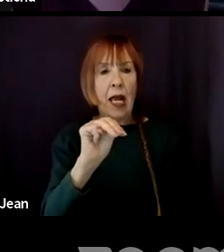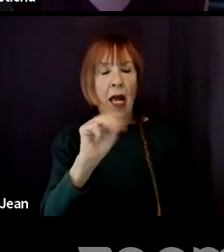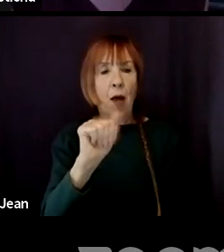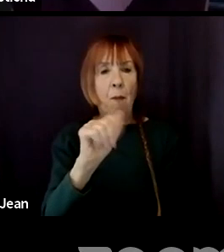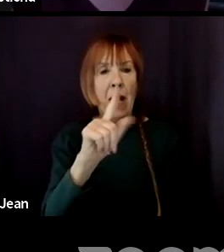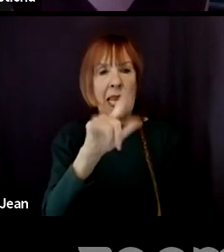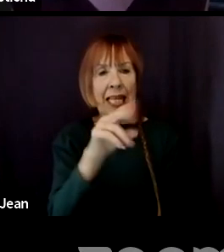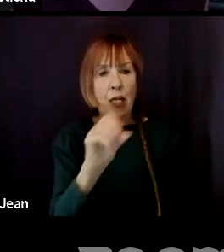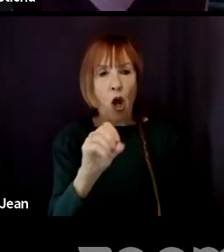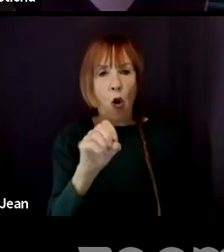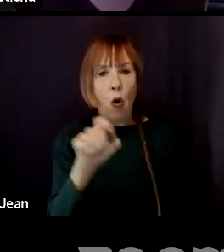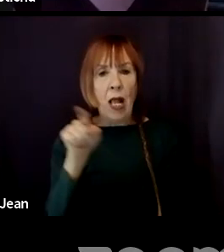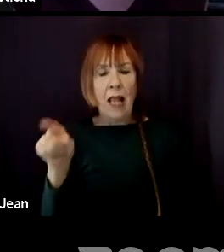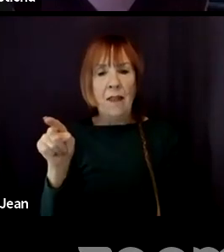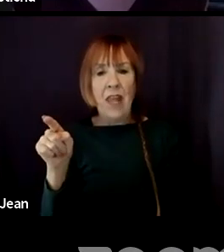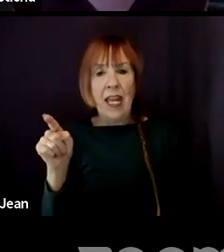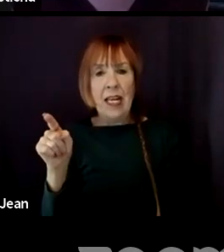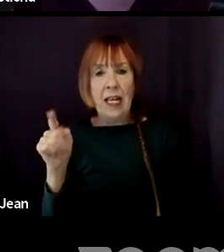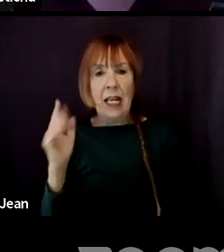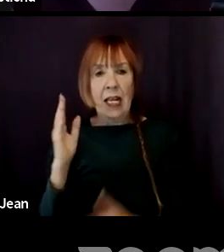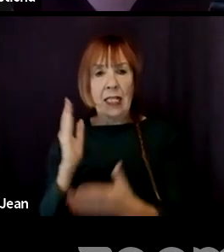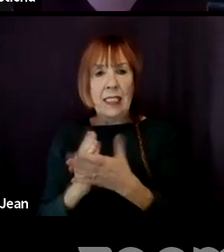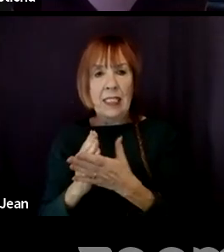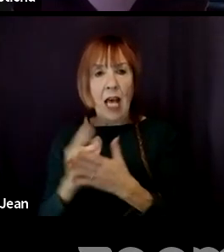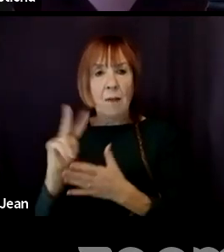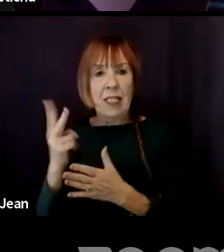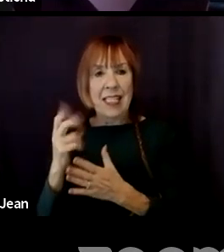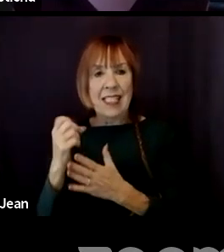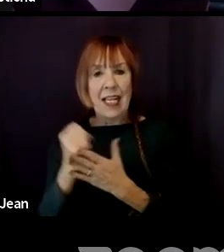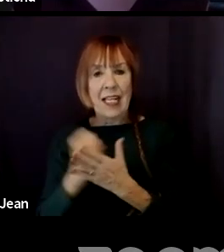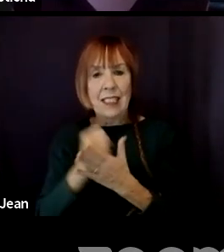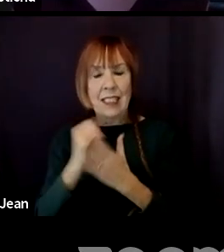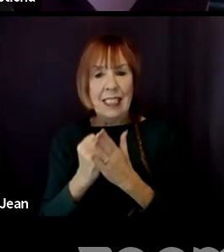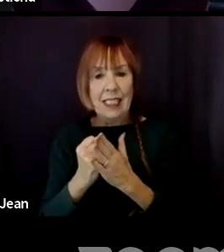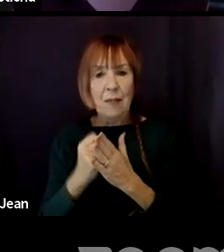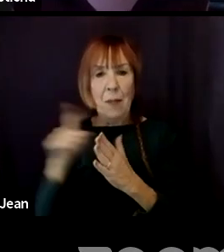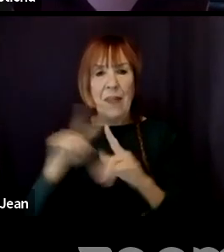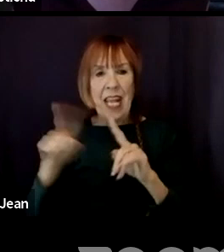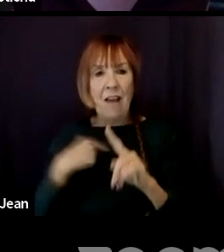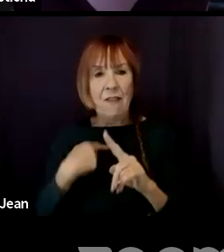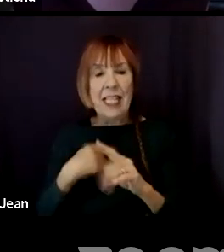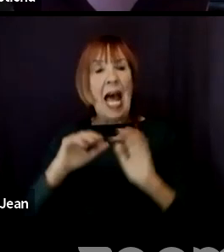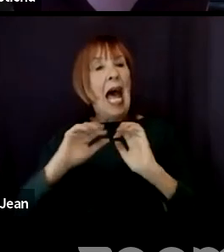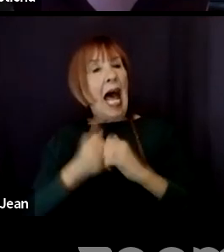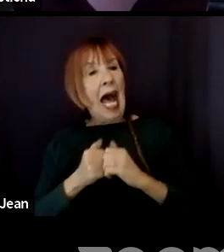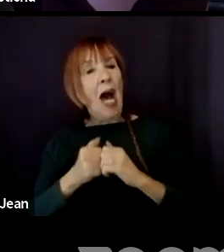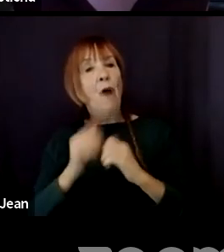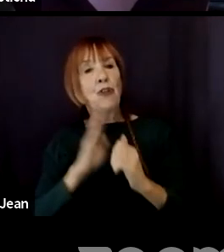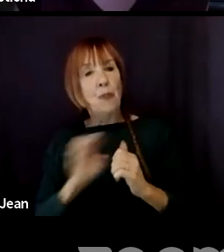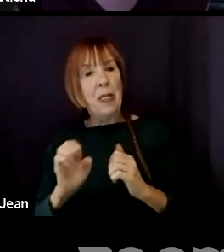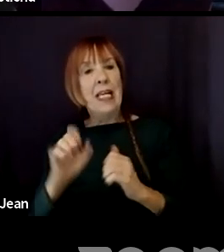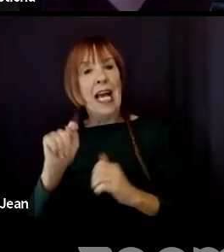I think so now it's this beautiful little, it's like how to be a TV writer, like 30 episodes--